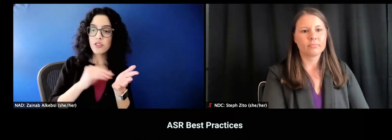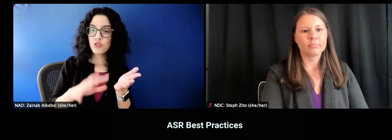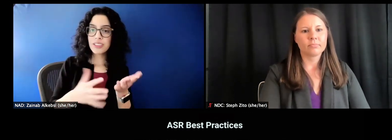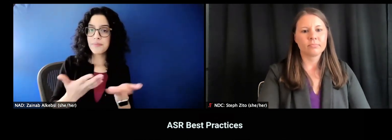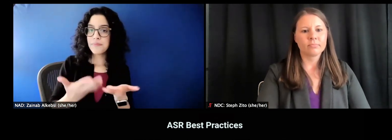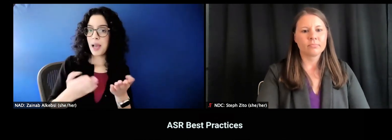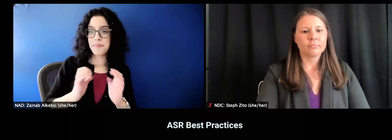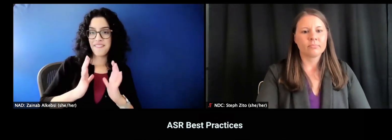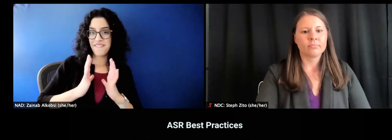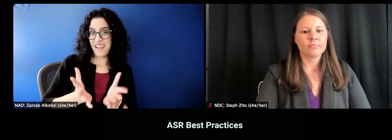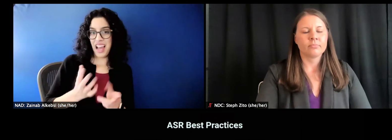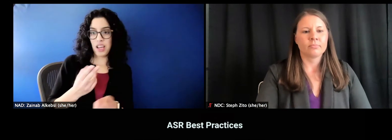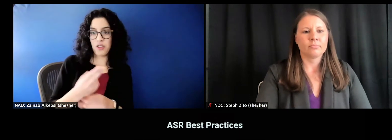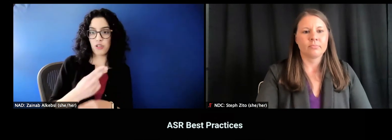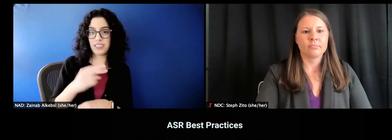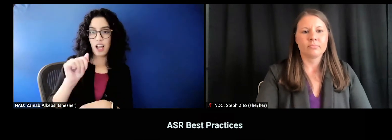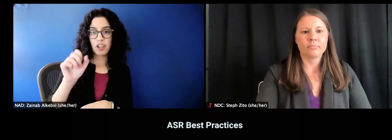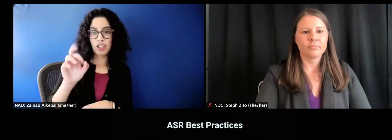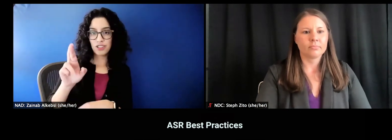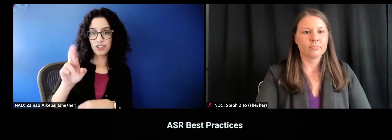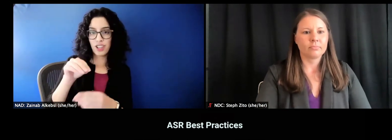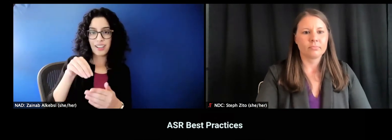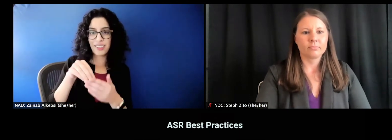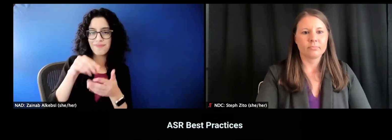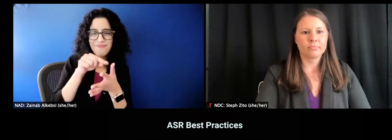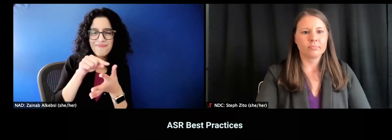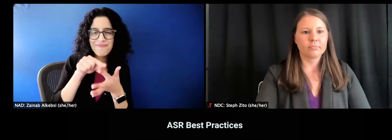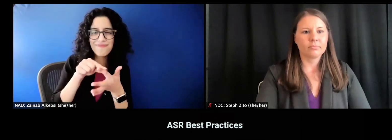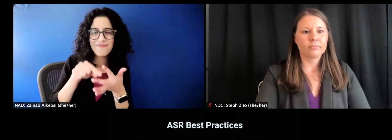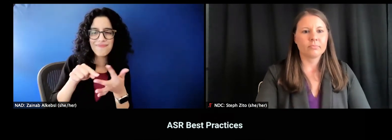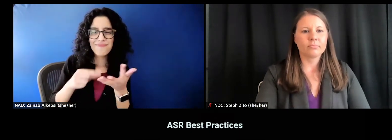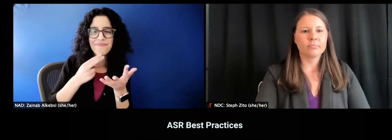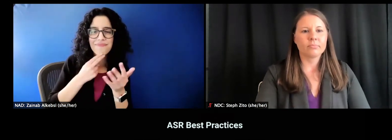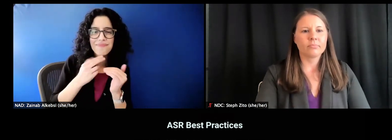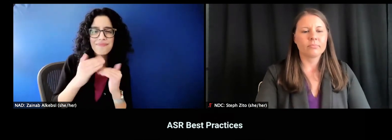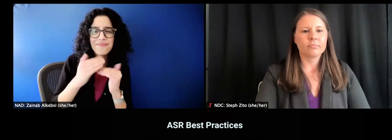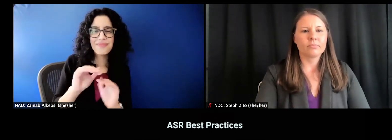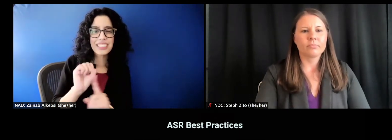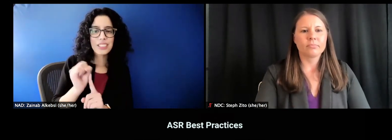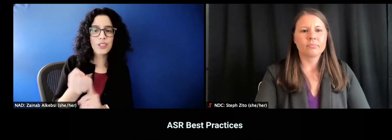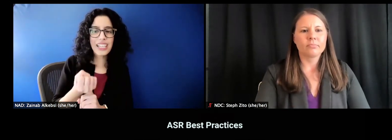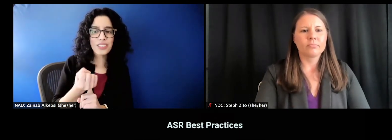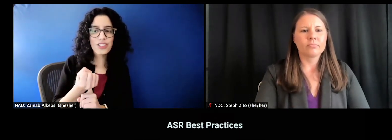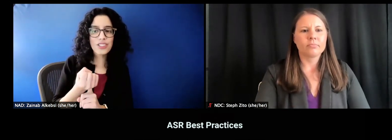might be comfortable using ASR in certain limited situations